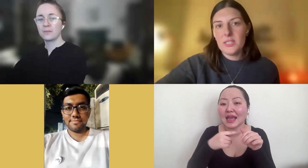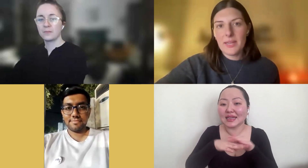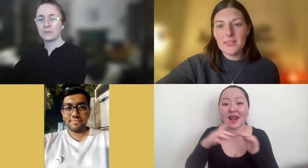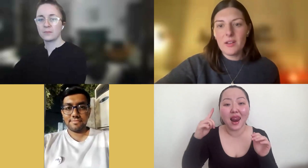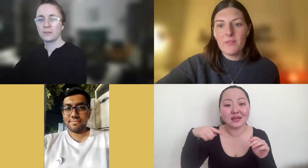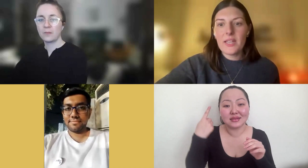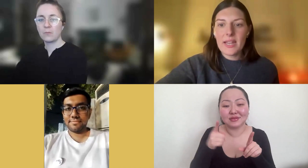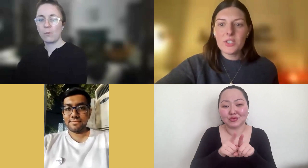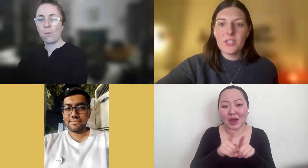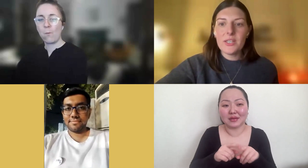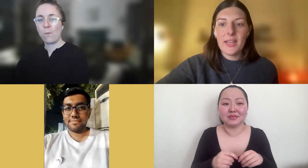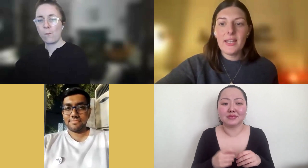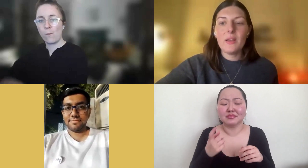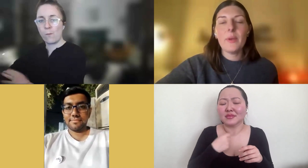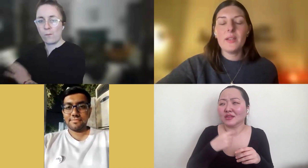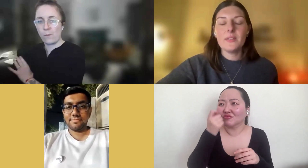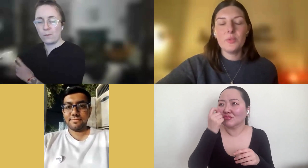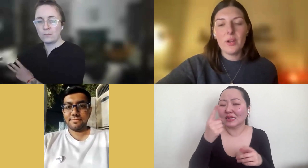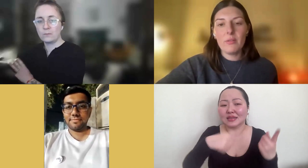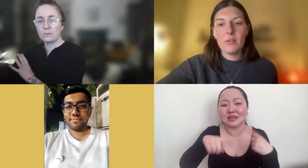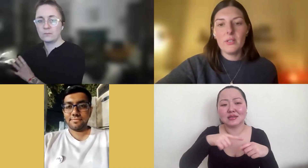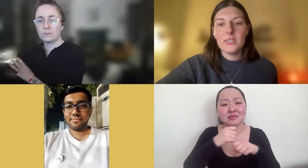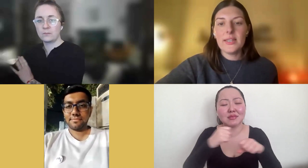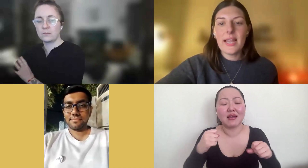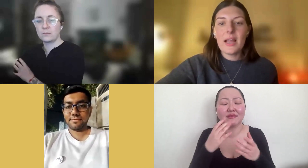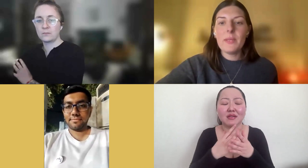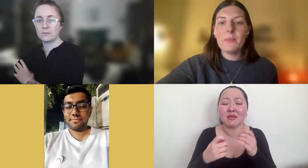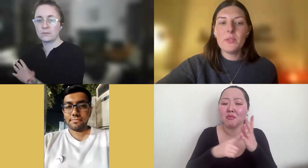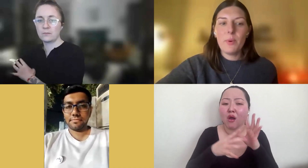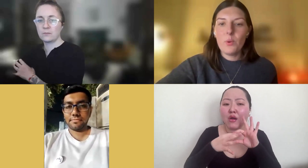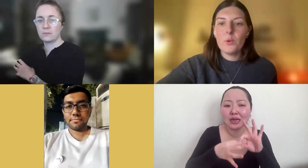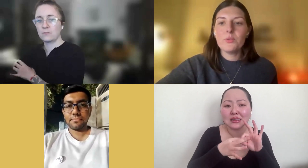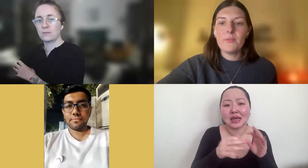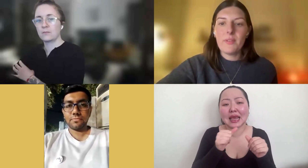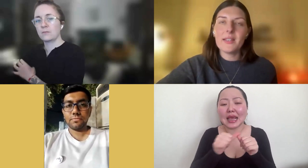vital these spaces are for connection, healing and personal growth. They allow people to pause,